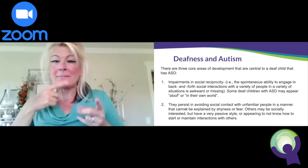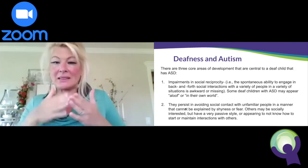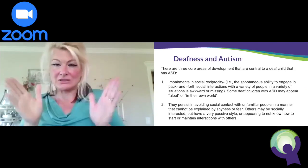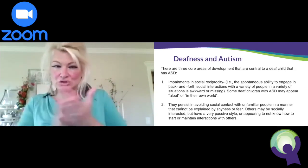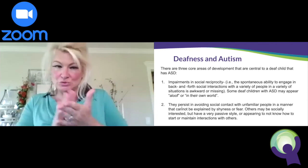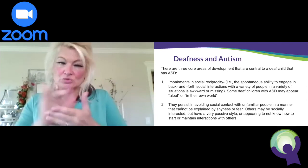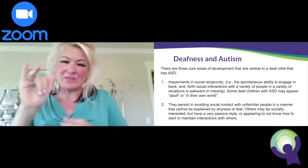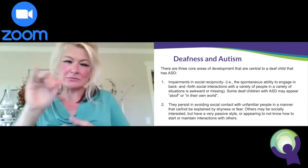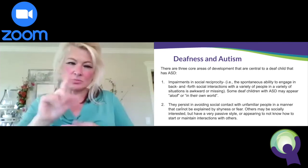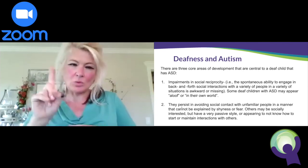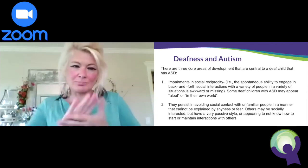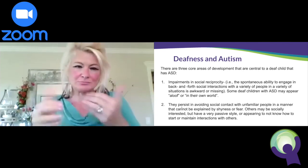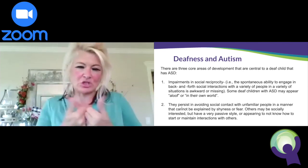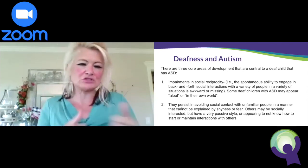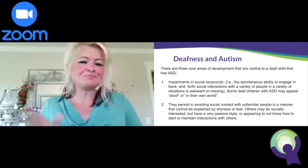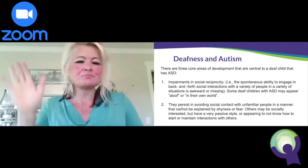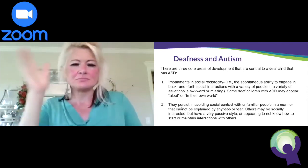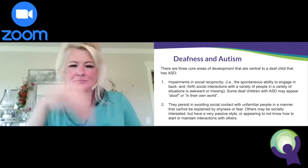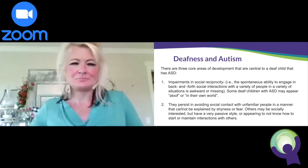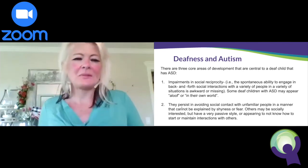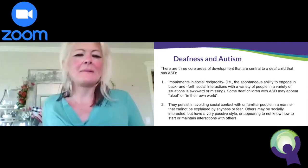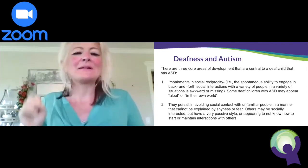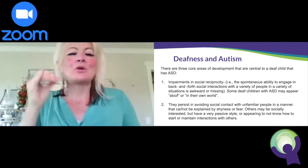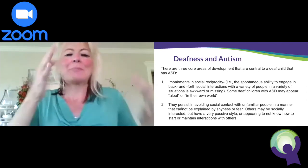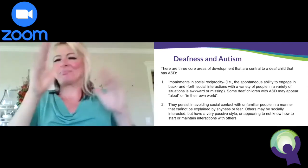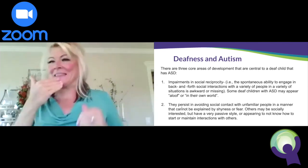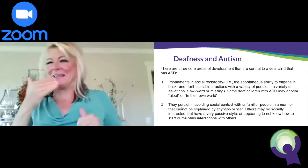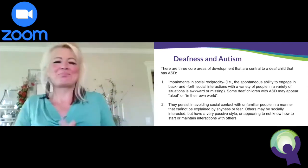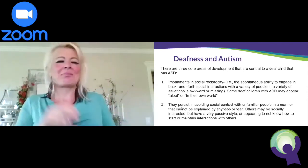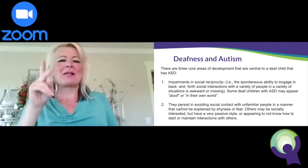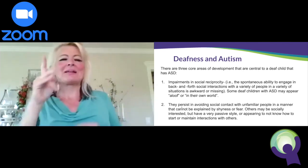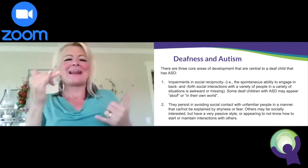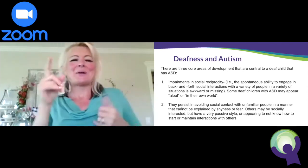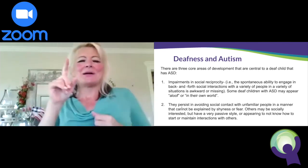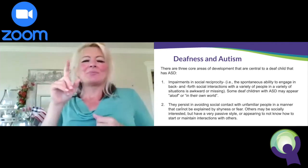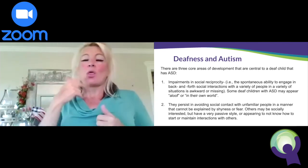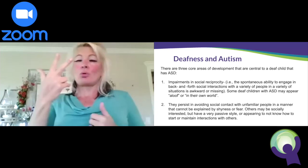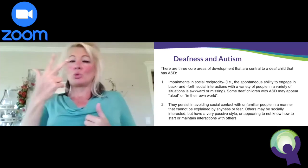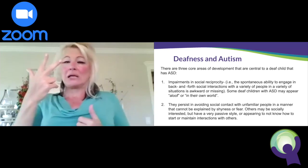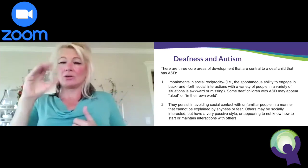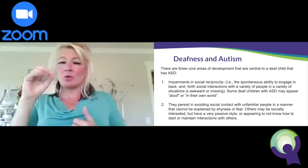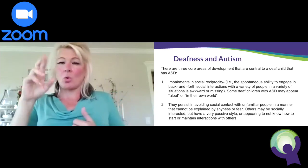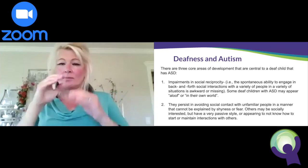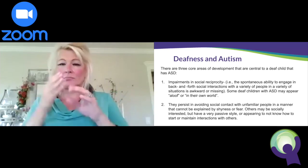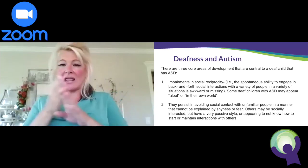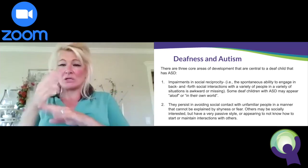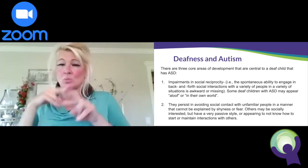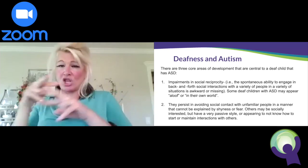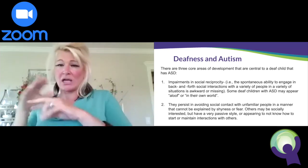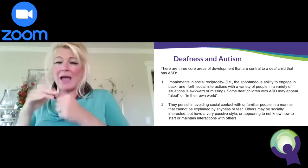including that layer of communications it can be such a challenge. So thank you for switching slides Mary.